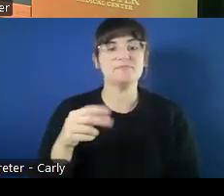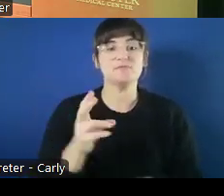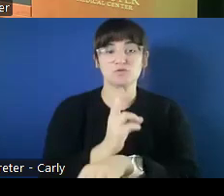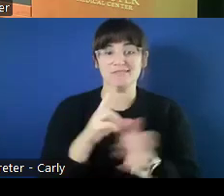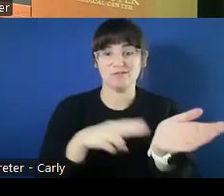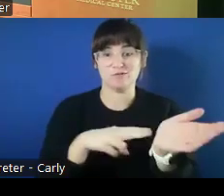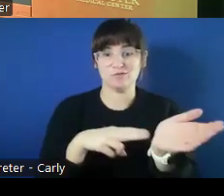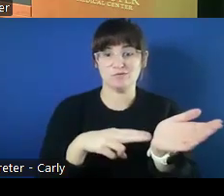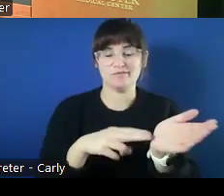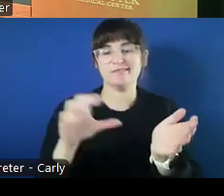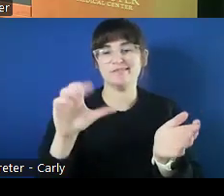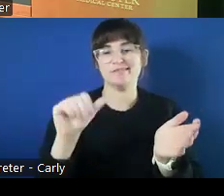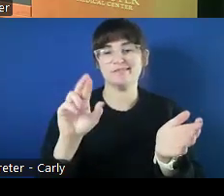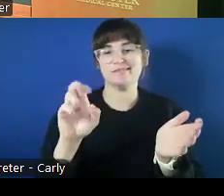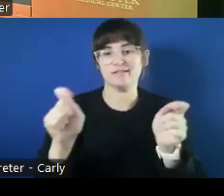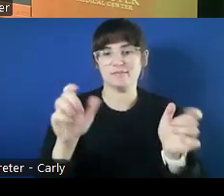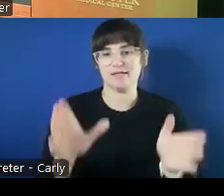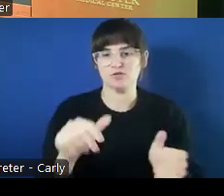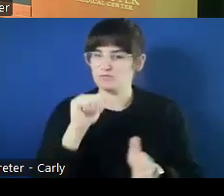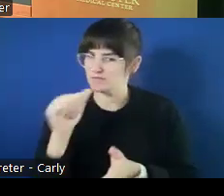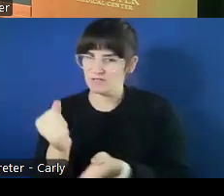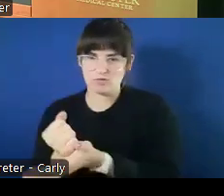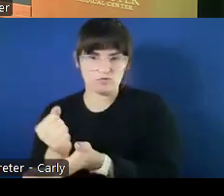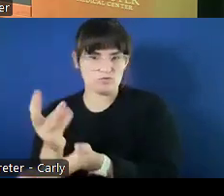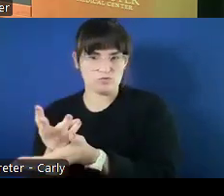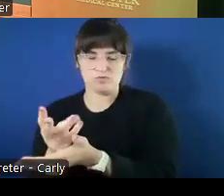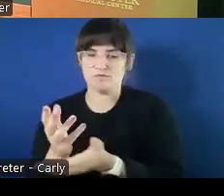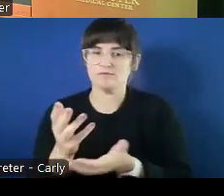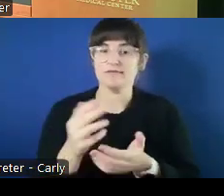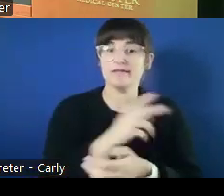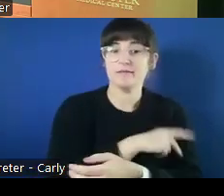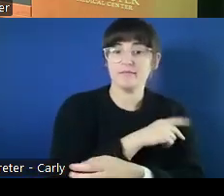care managers rather than social workers and the patients who were in this study were people who